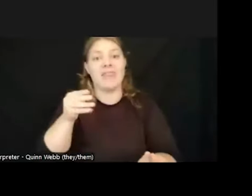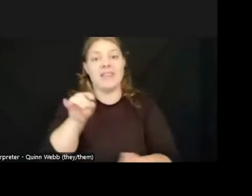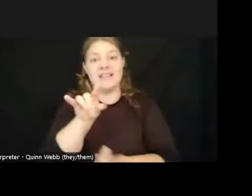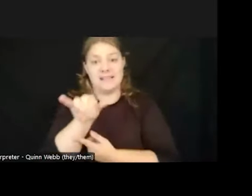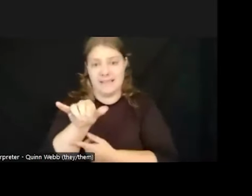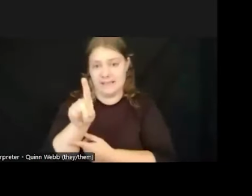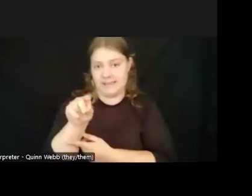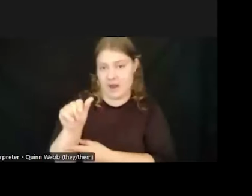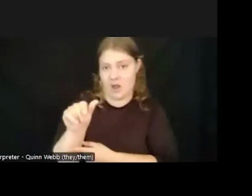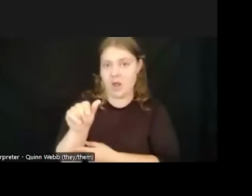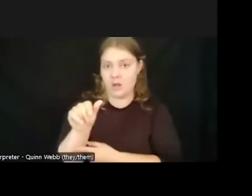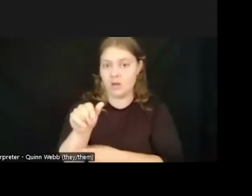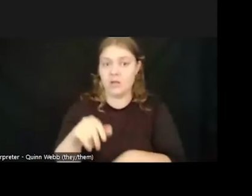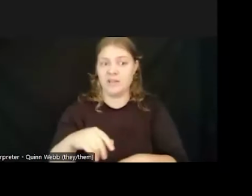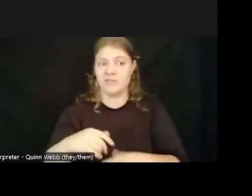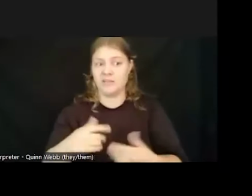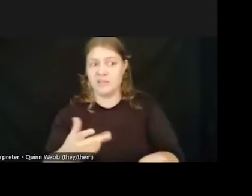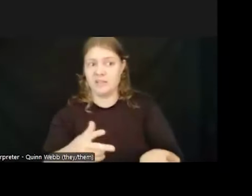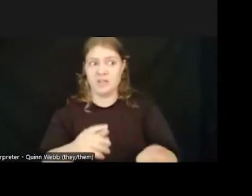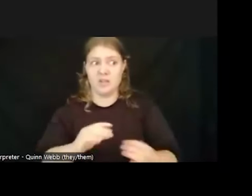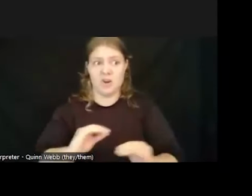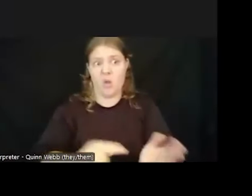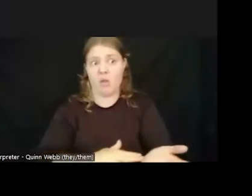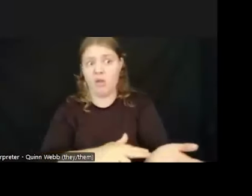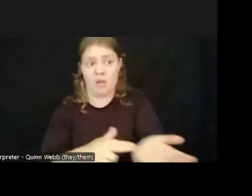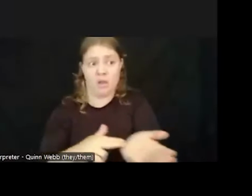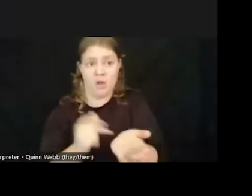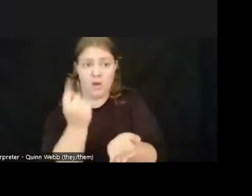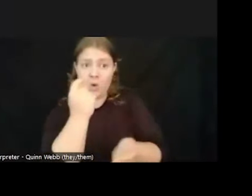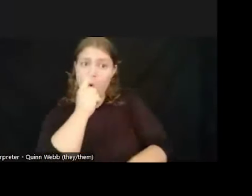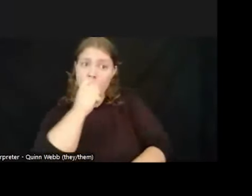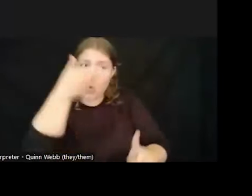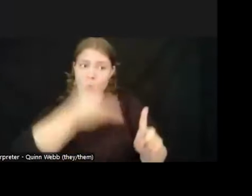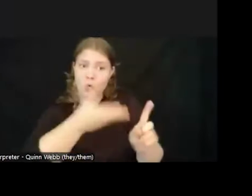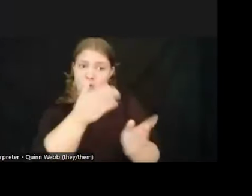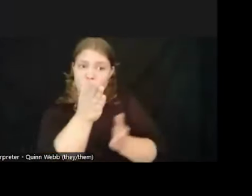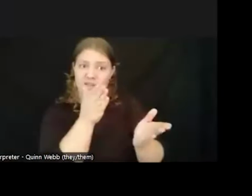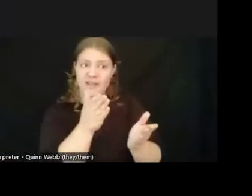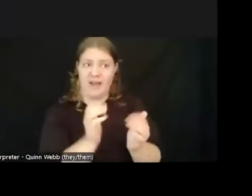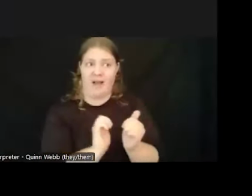post on the people that you serve then who do you know or how do you know who you represent